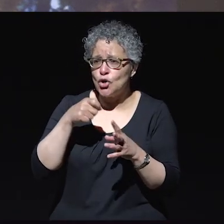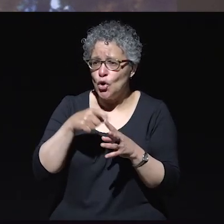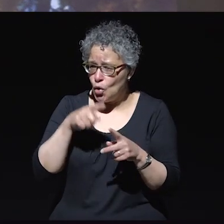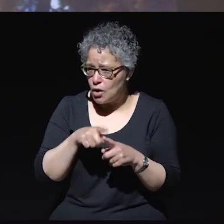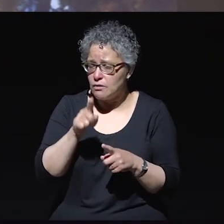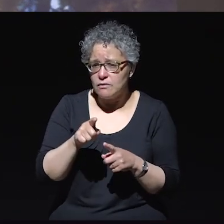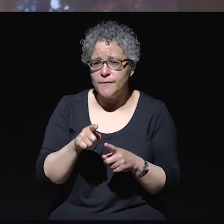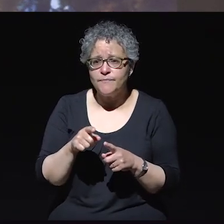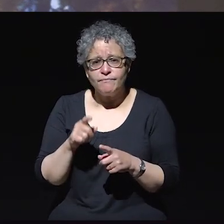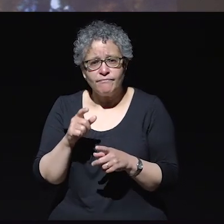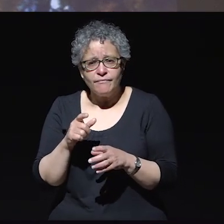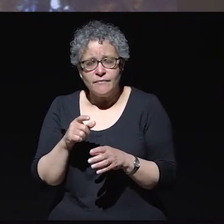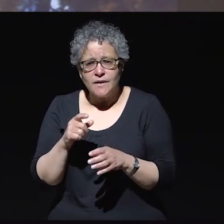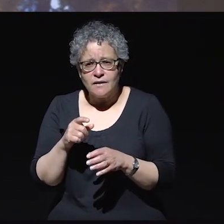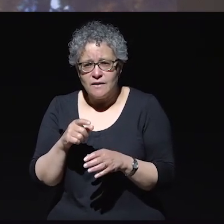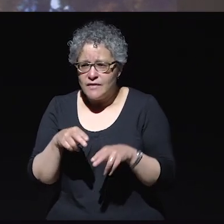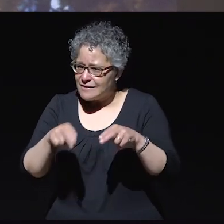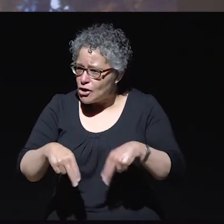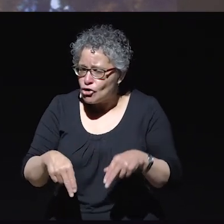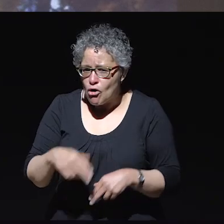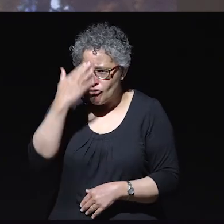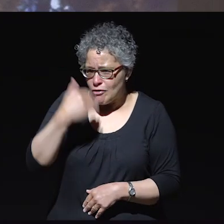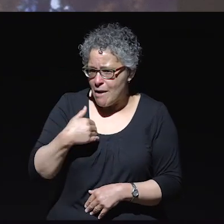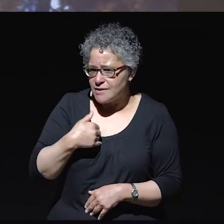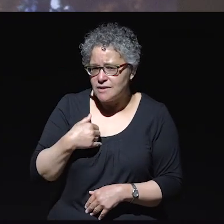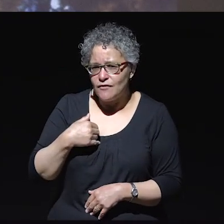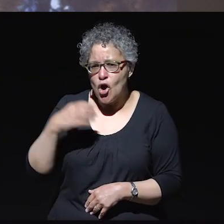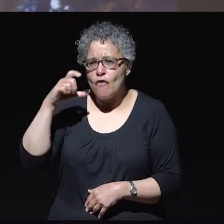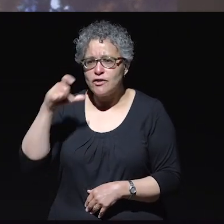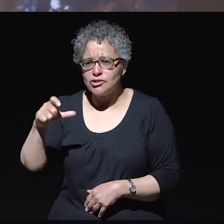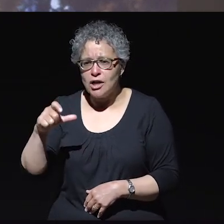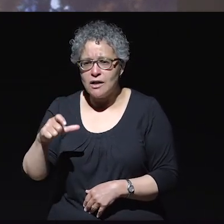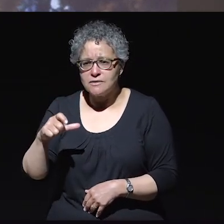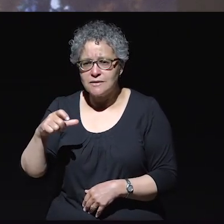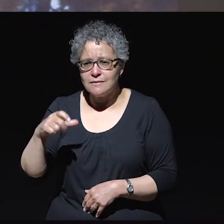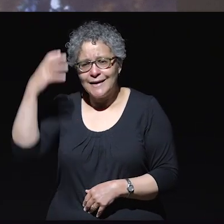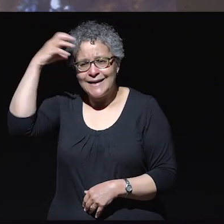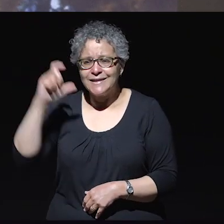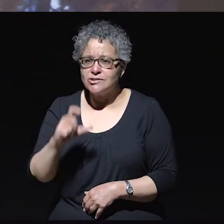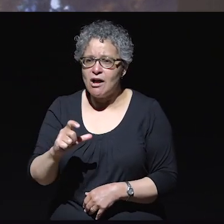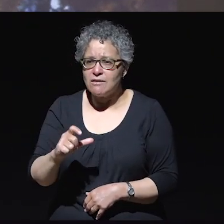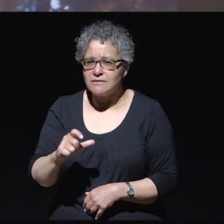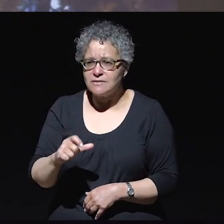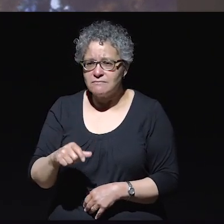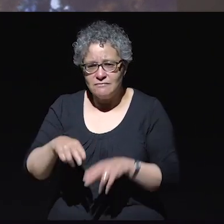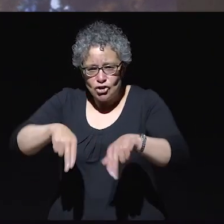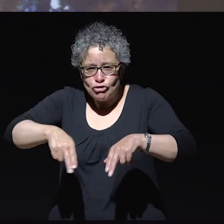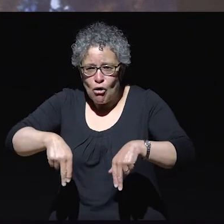He has a dog that sort of reminds one of King Charles's Spaniel, so you're getting the accoutrements together to suggest that he's sort of, almost a time traveller